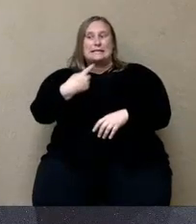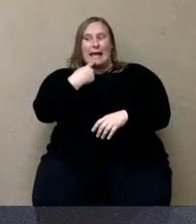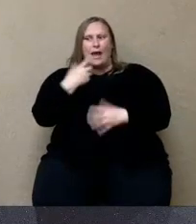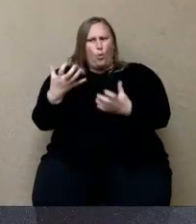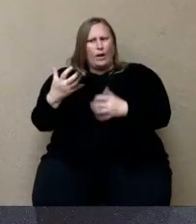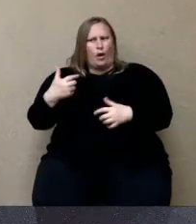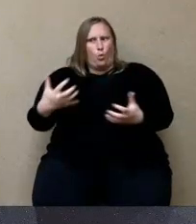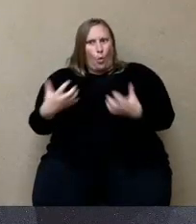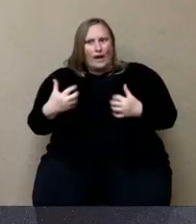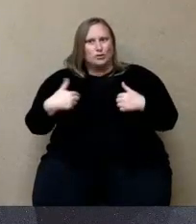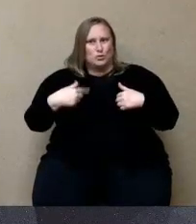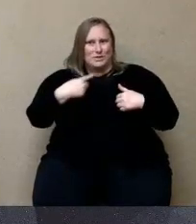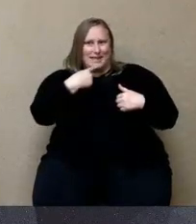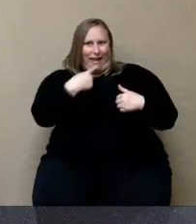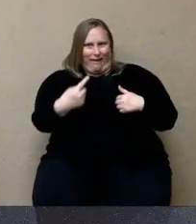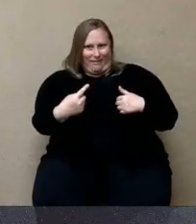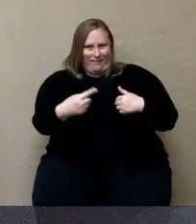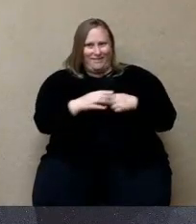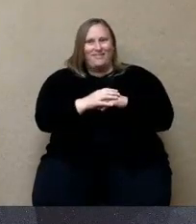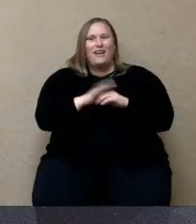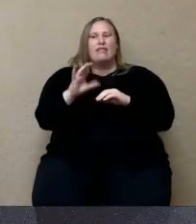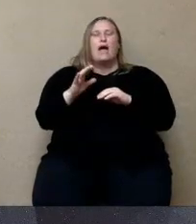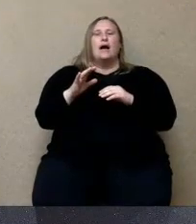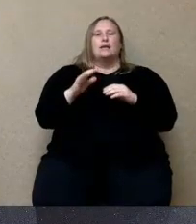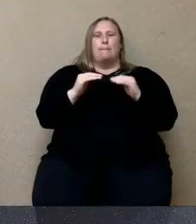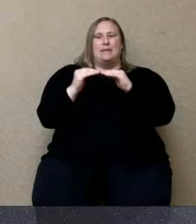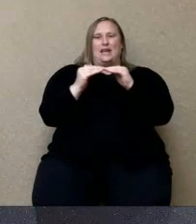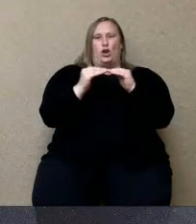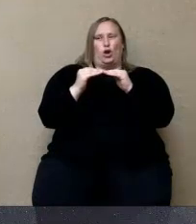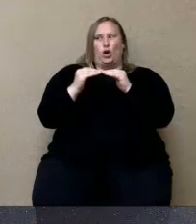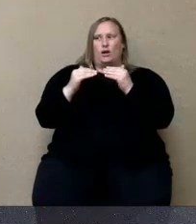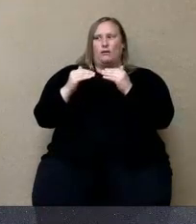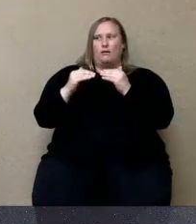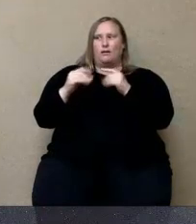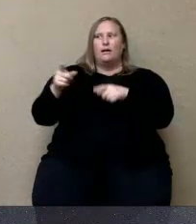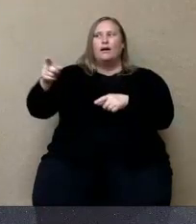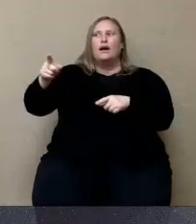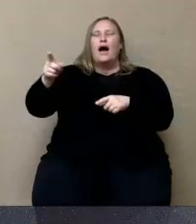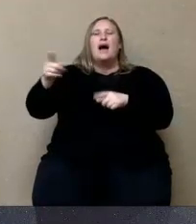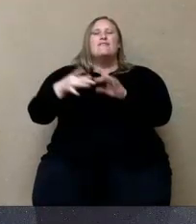that kind of peer interaction piece.